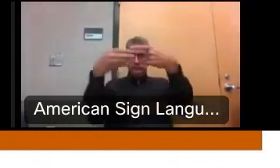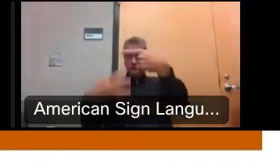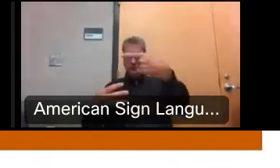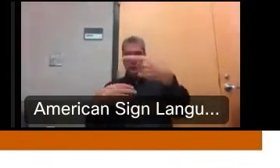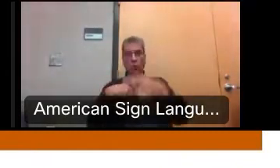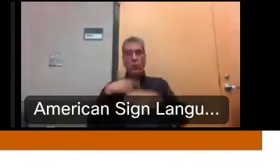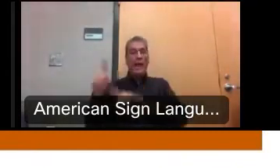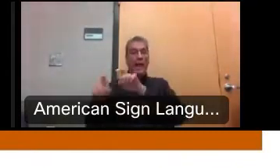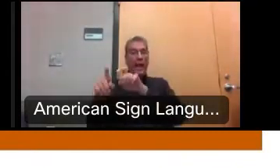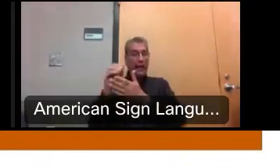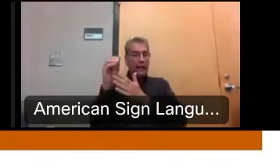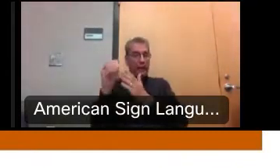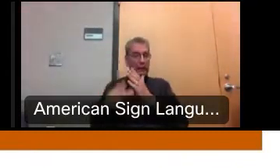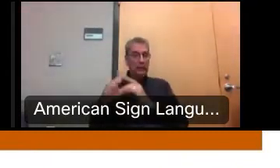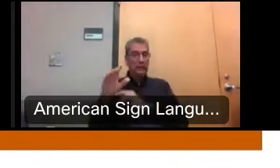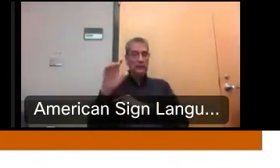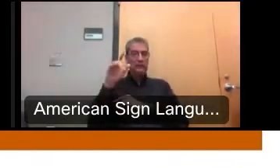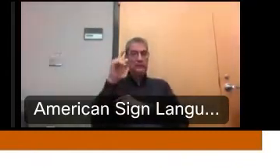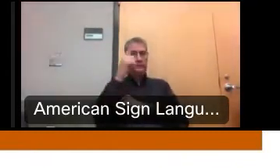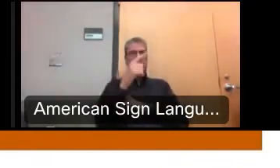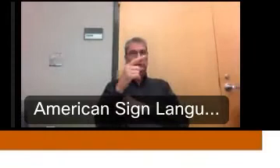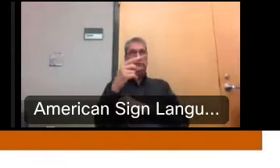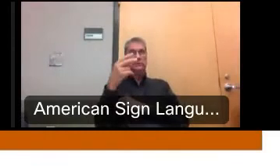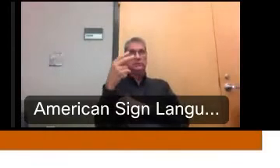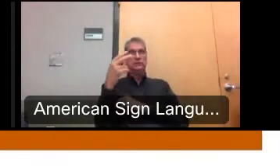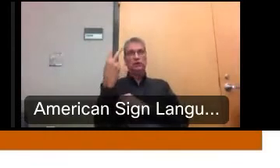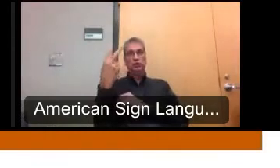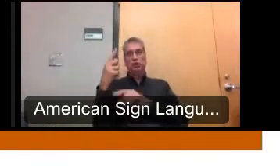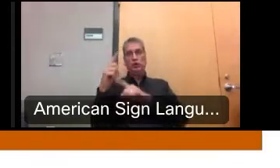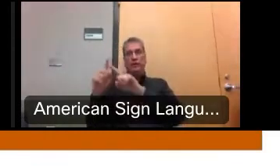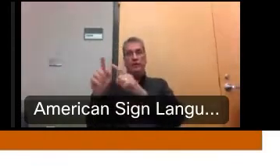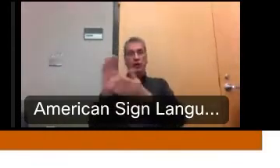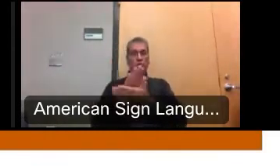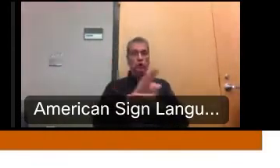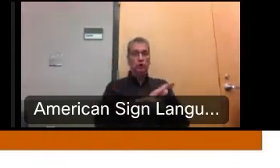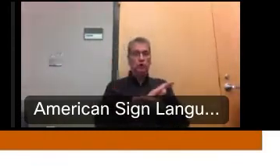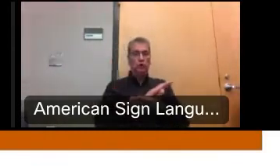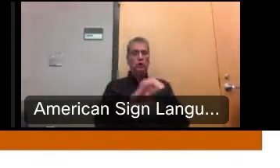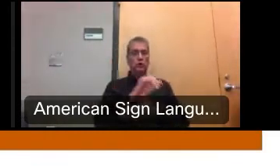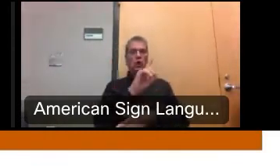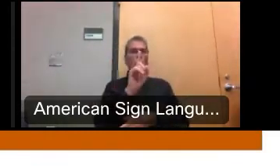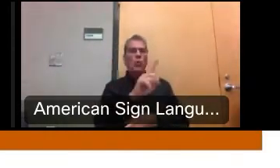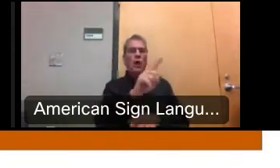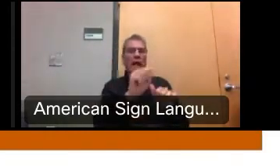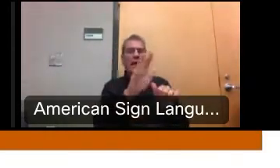we U. T Austin and pass away or 2 pilot schools, we asked them where can you be on this scale?